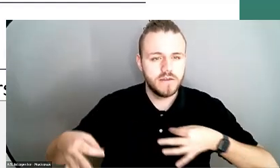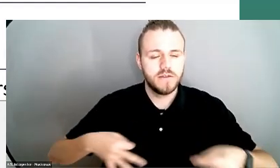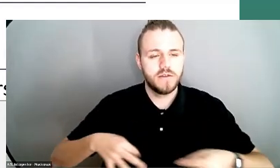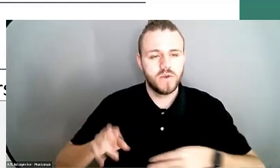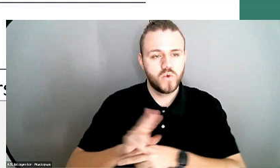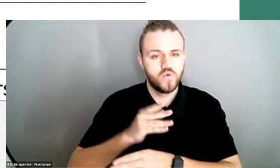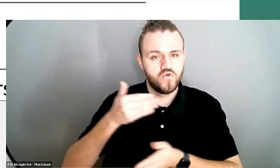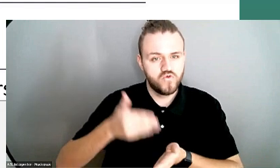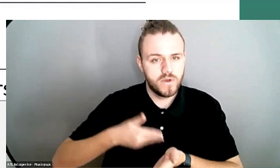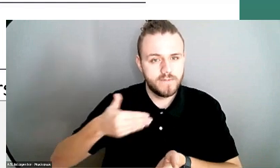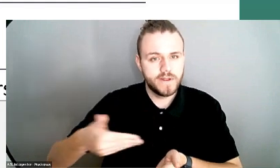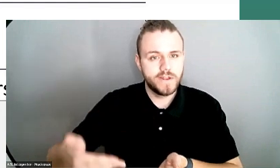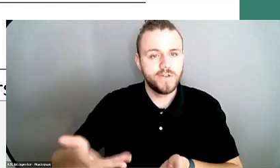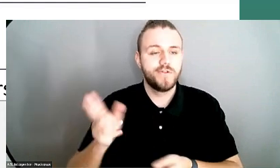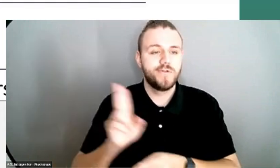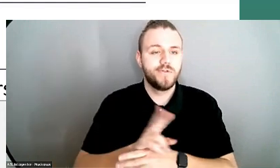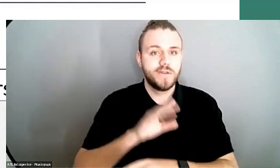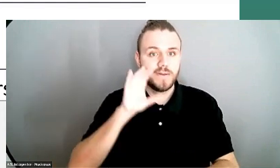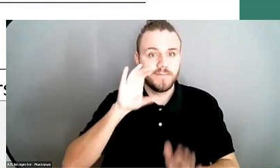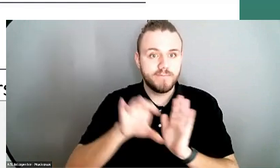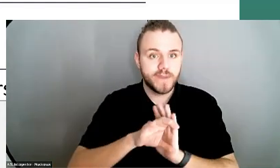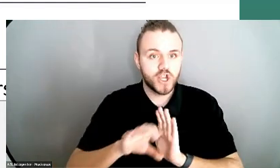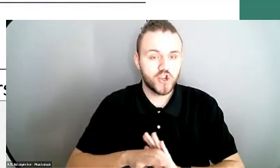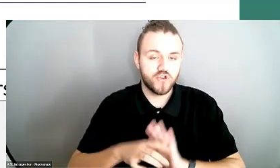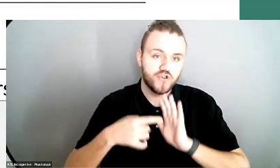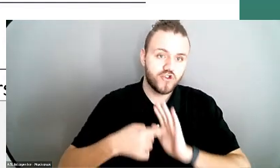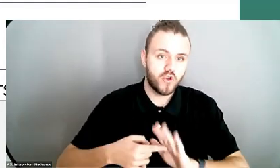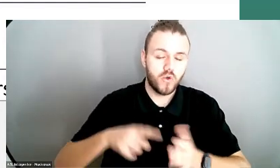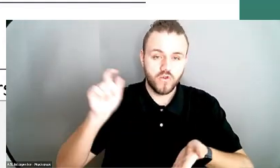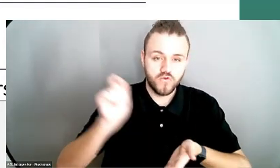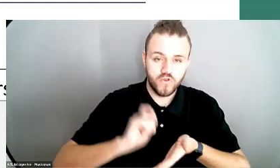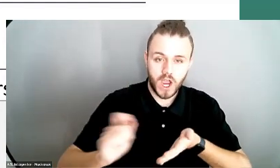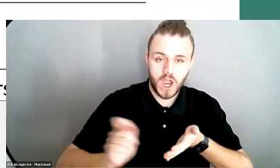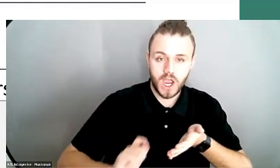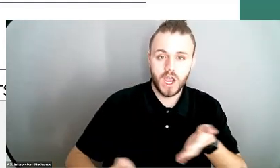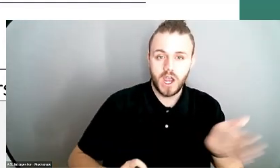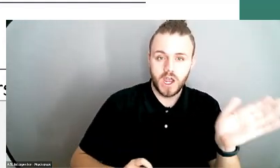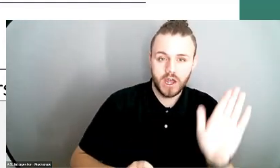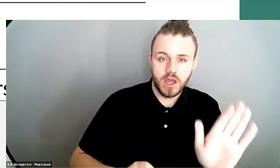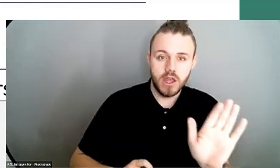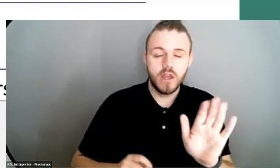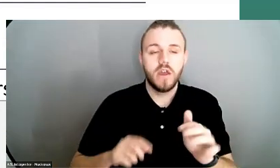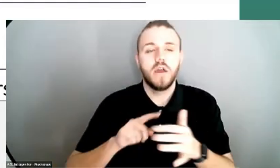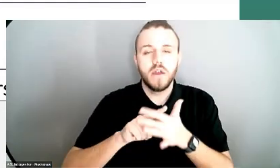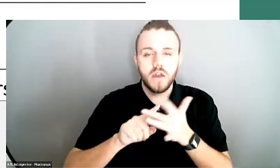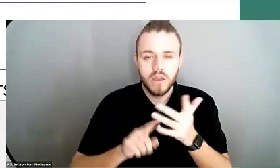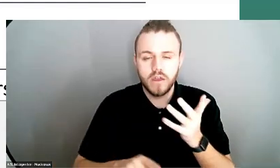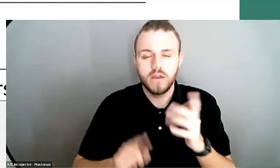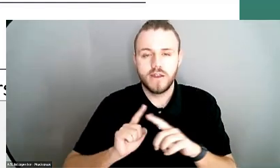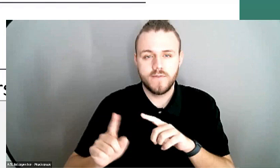I bright out a lot of information for people. And on the other end of it,